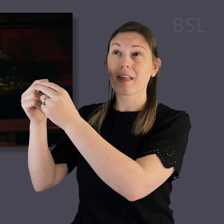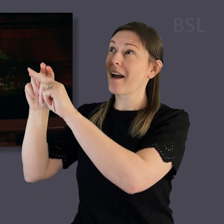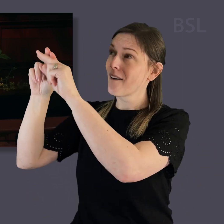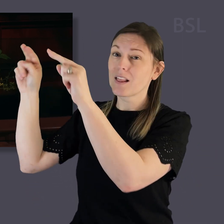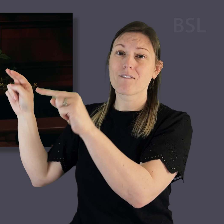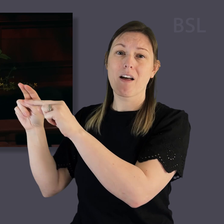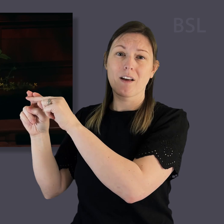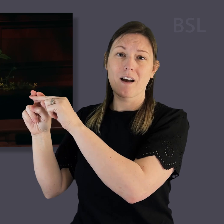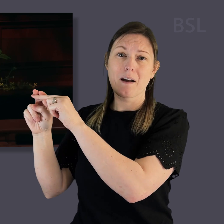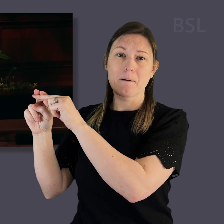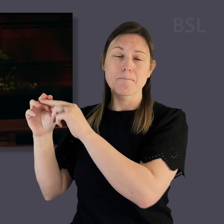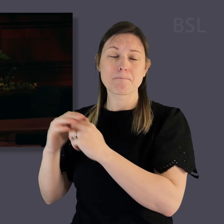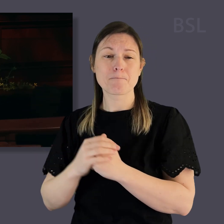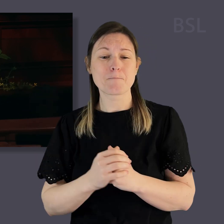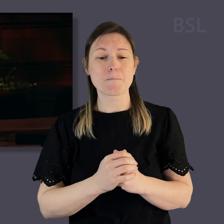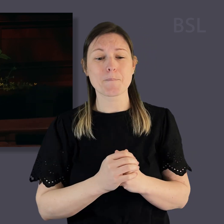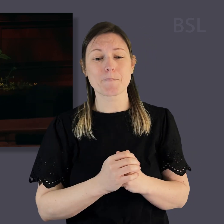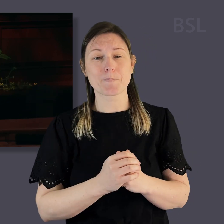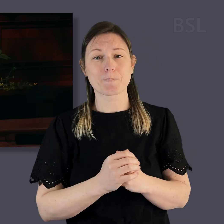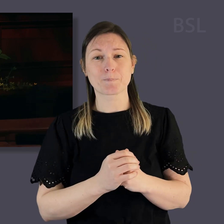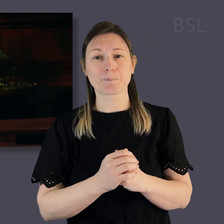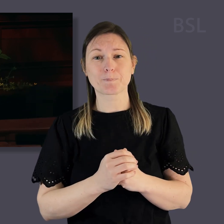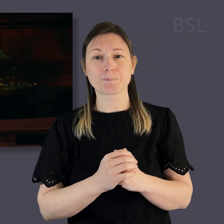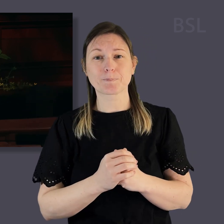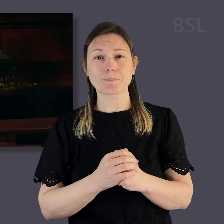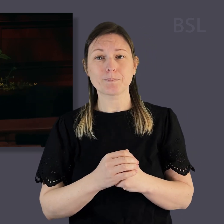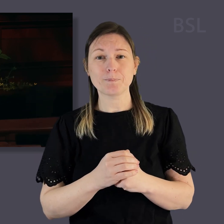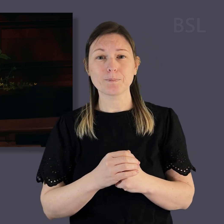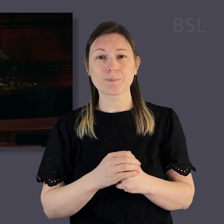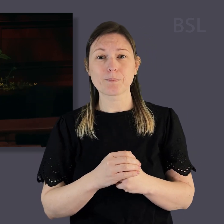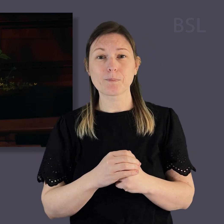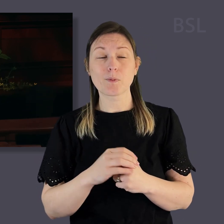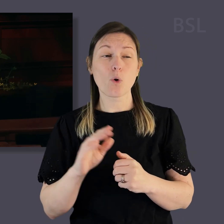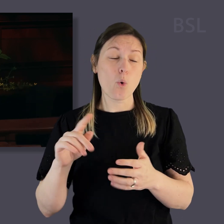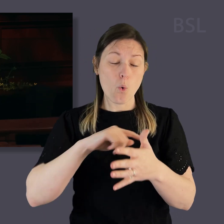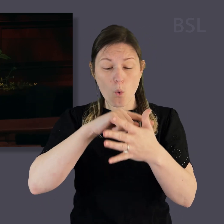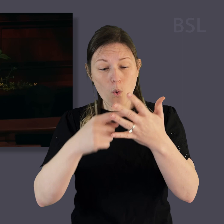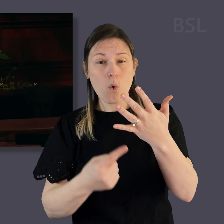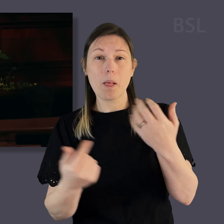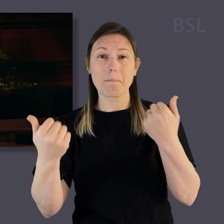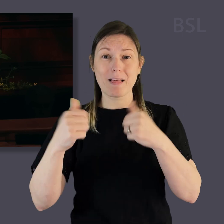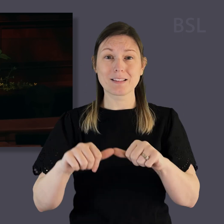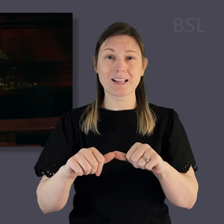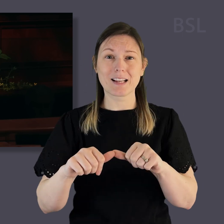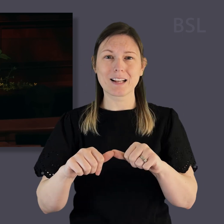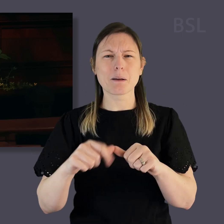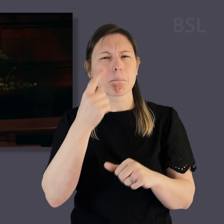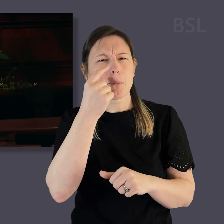of God our Heavenly Father and His Son Jesus Christ. All these blessings were made possible